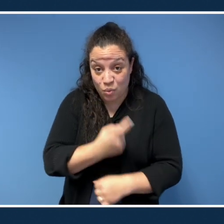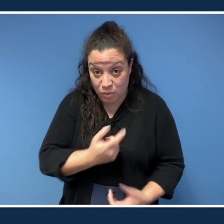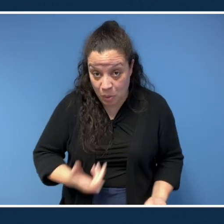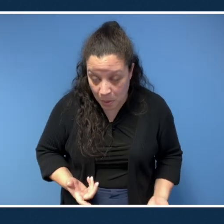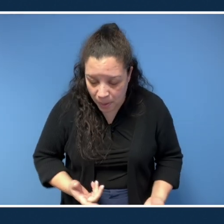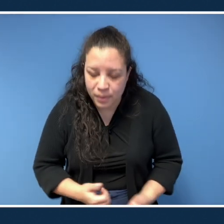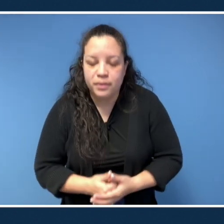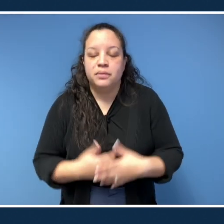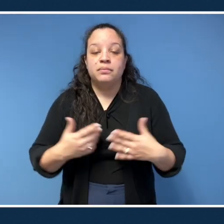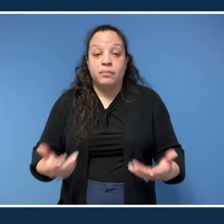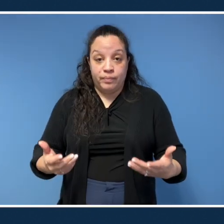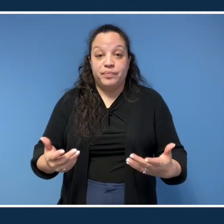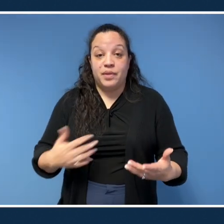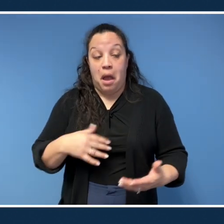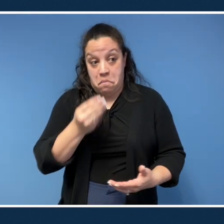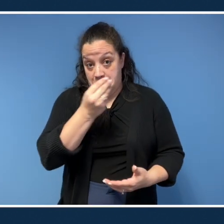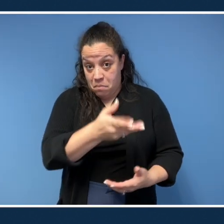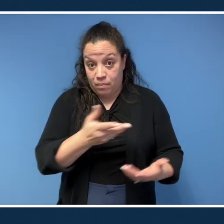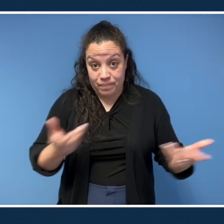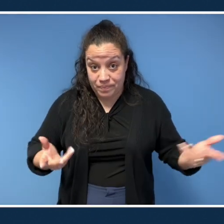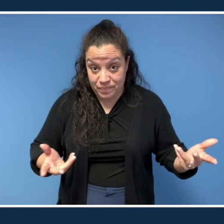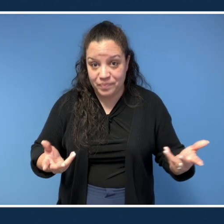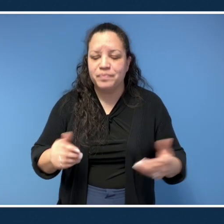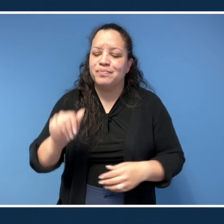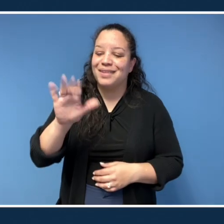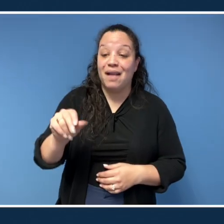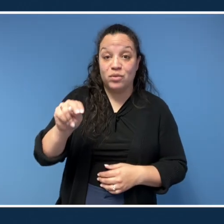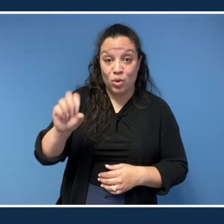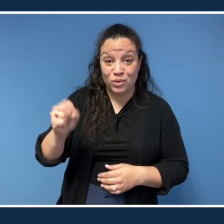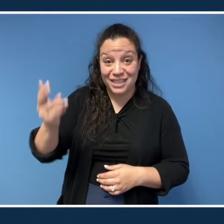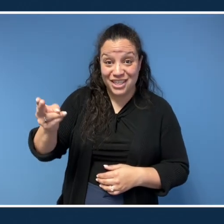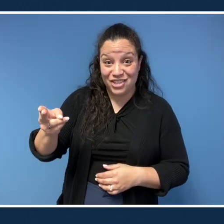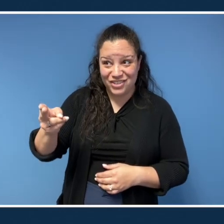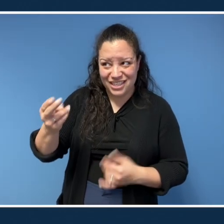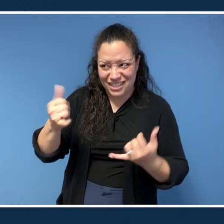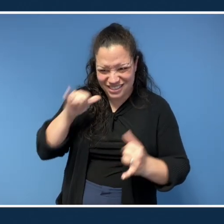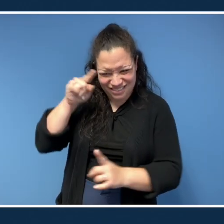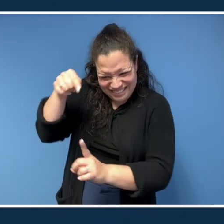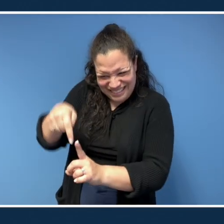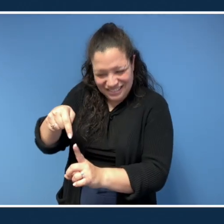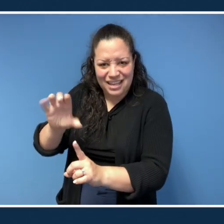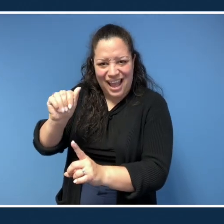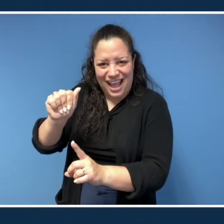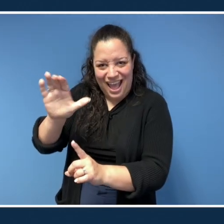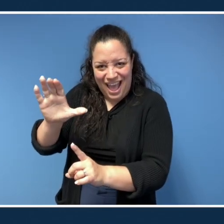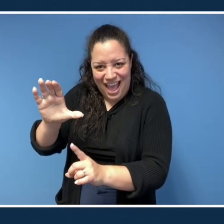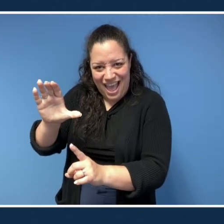But one of the things I pointed out is that African Nova Scotian history is Afrocentric in that sense, right? And back to the recognition piece,